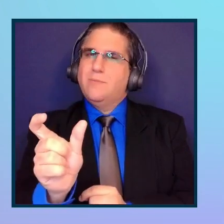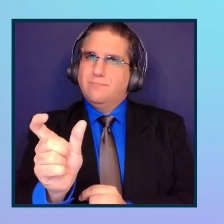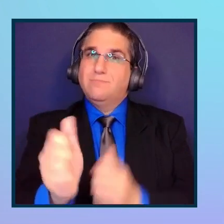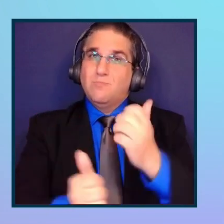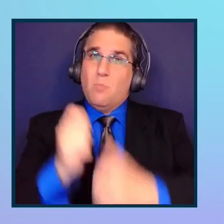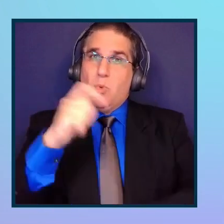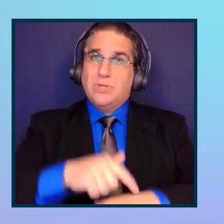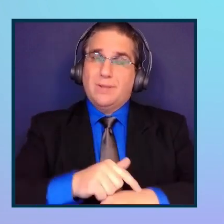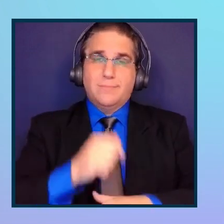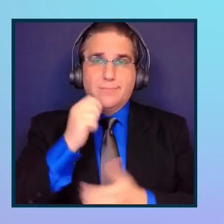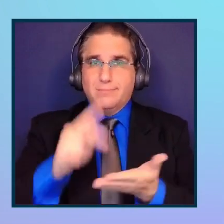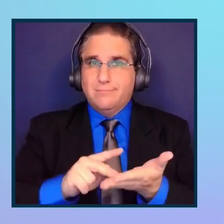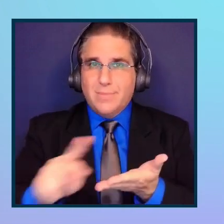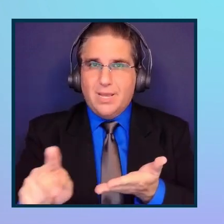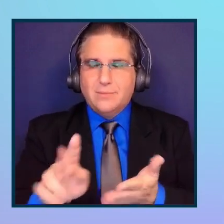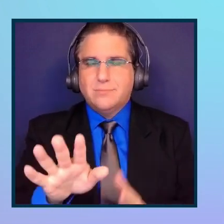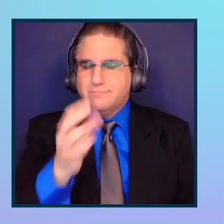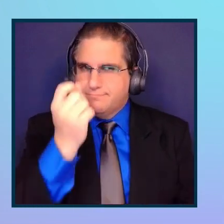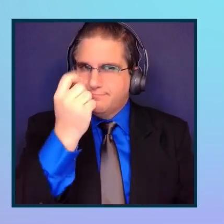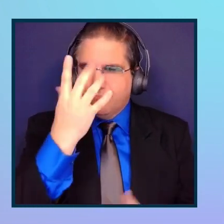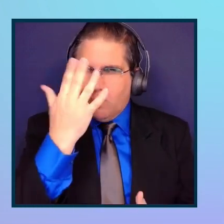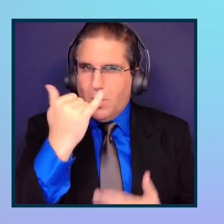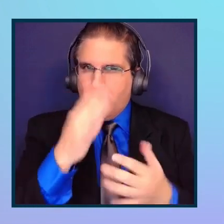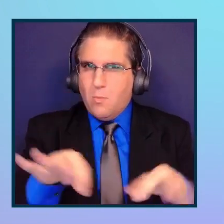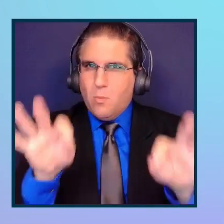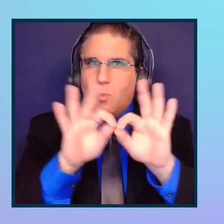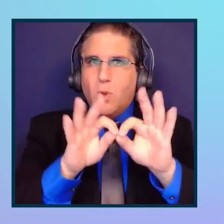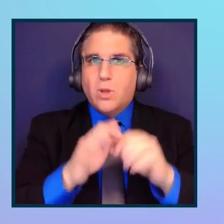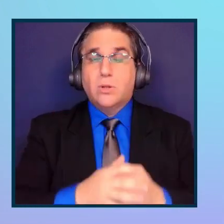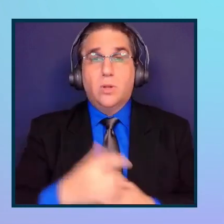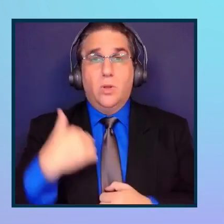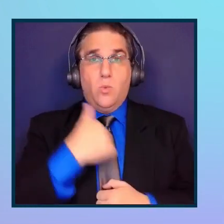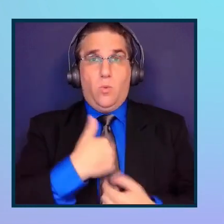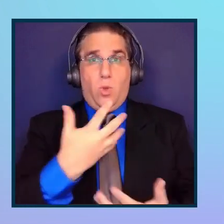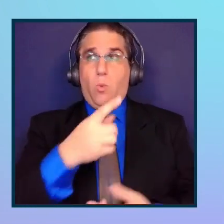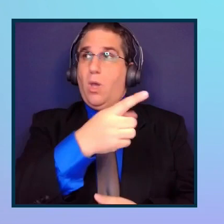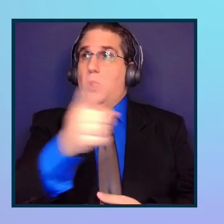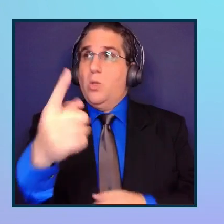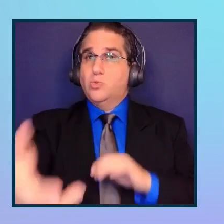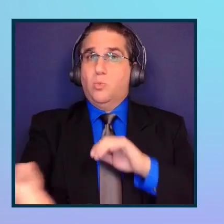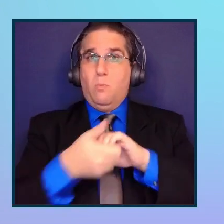as we are approaching people to do this work with, what we're actually telling them